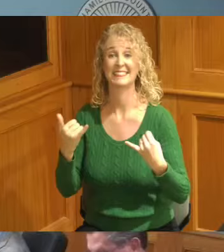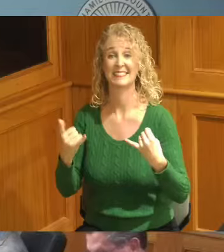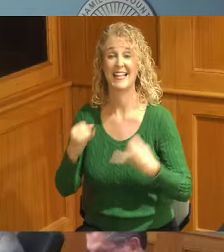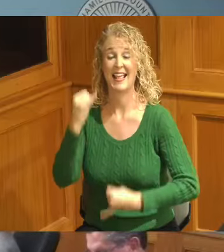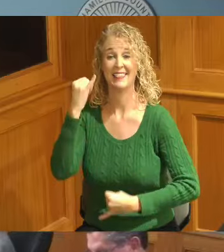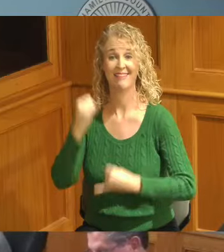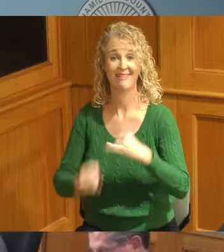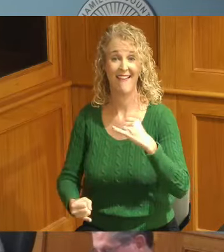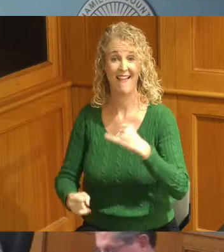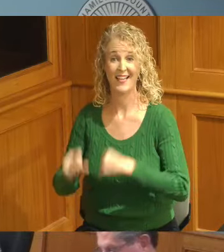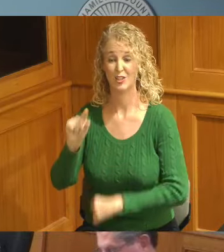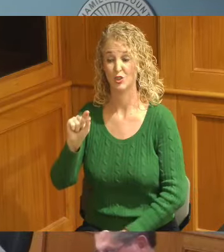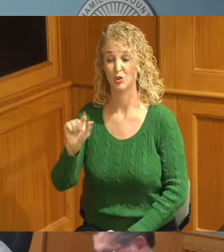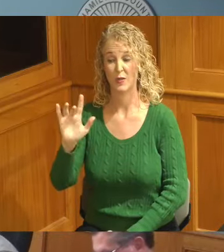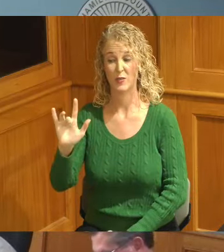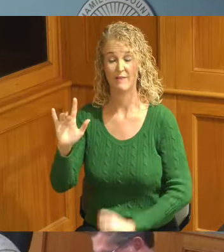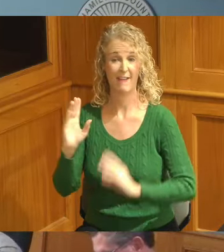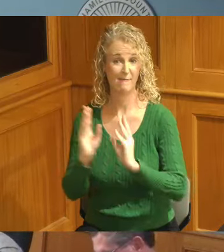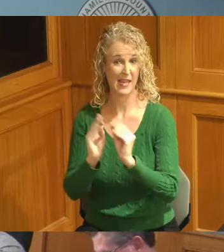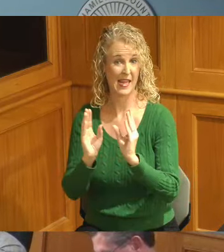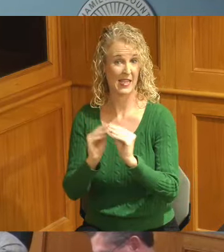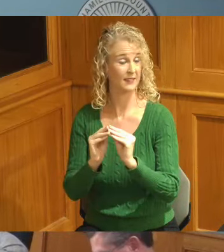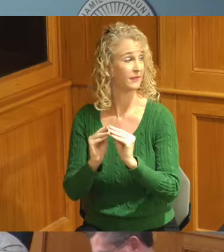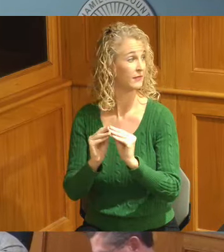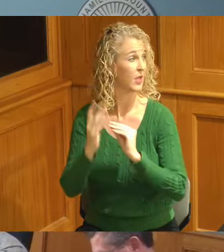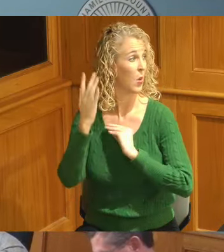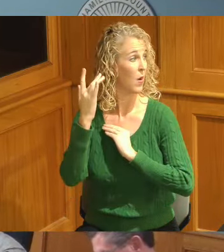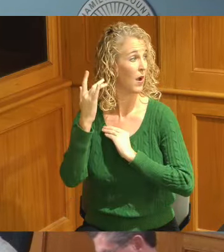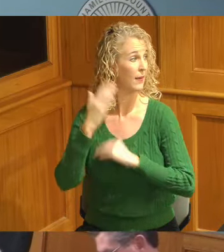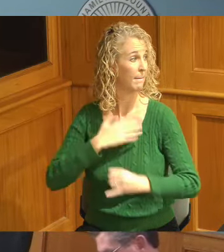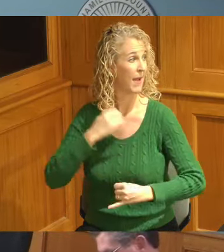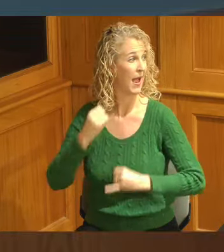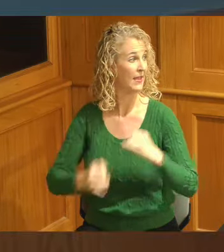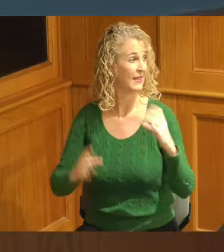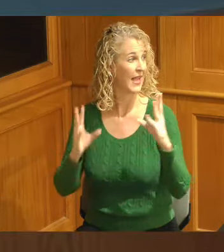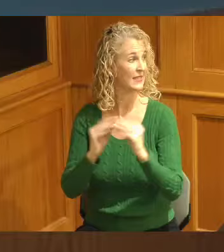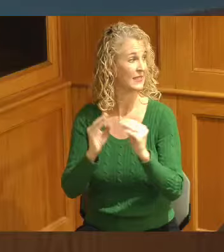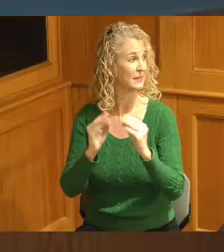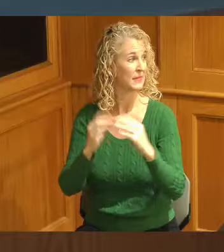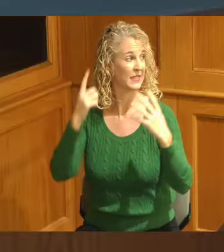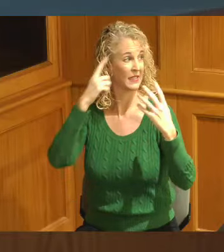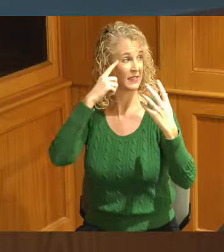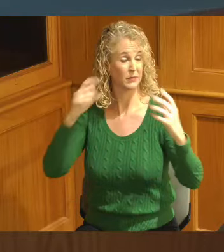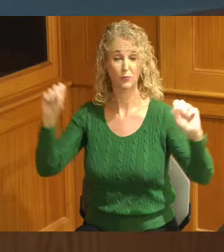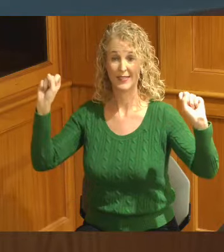of the year for us. and because of that, it is my last meeting as President. and so I just wanted